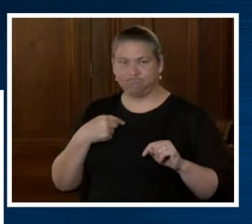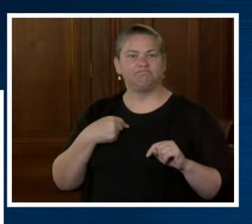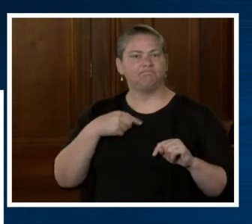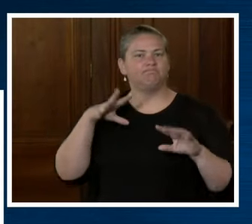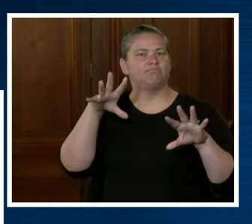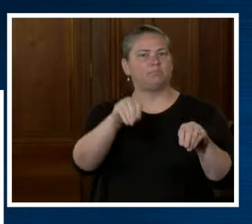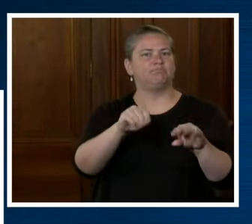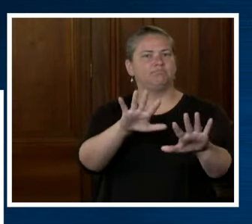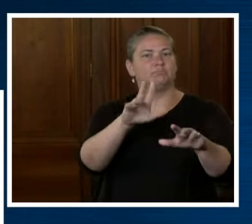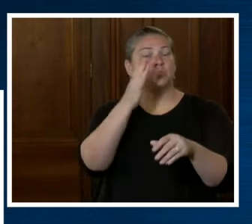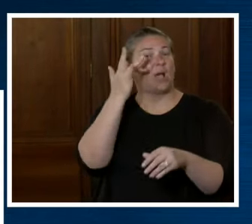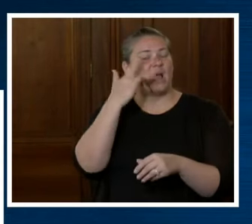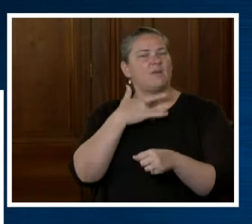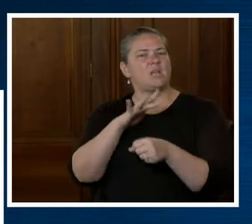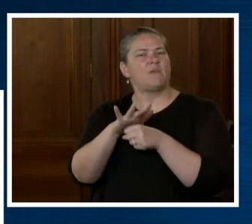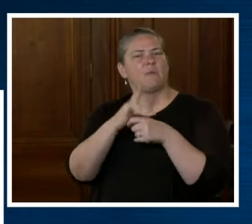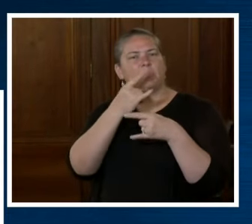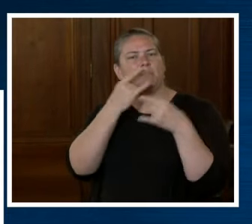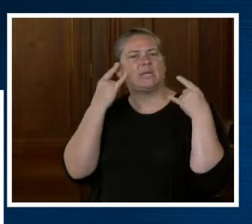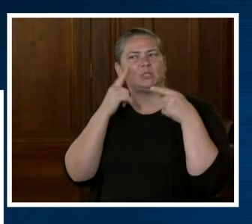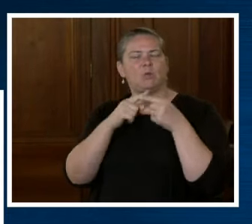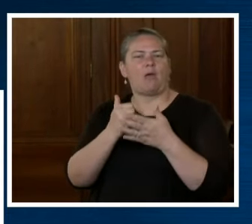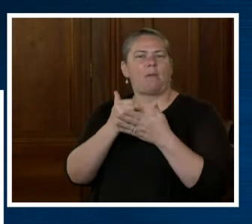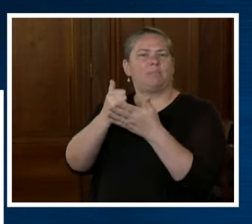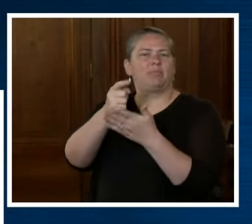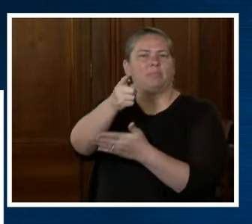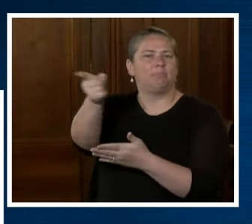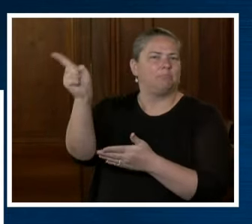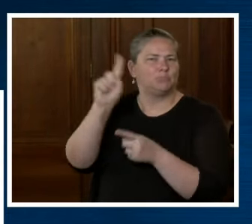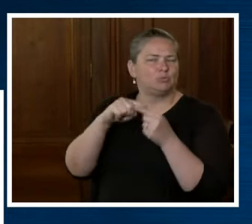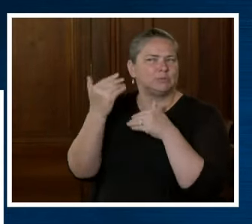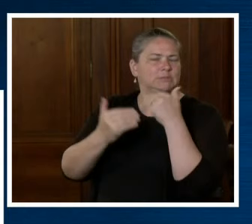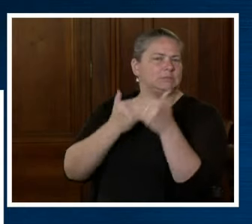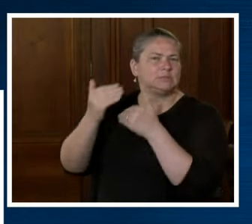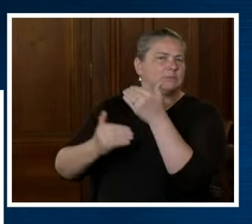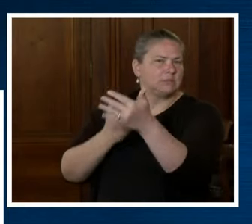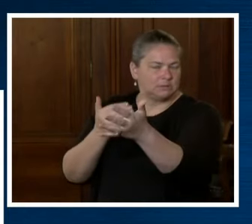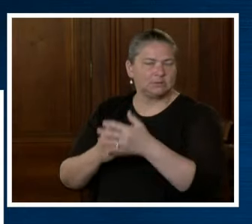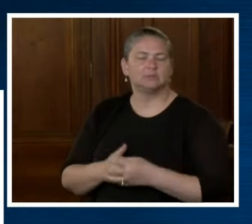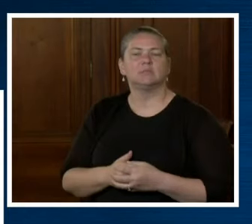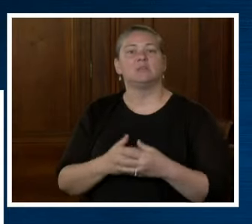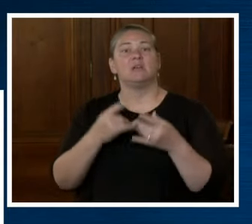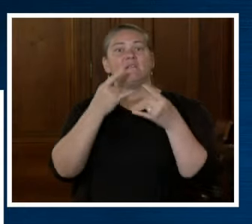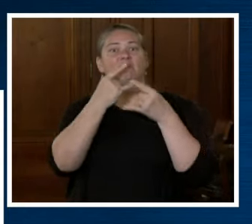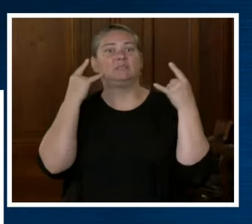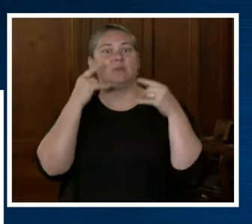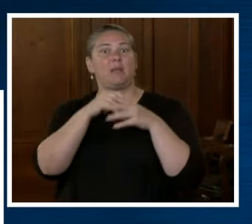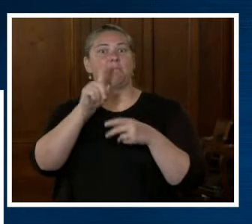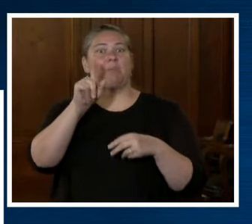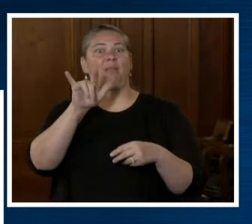LATER MODELING WE WERE STILL GOING TO LOSE 33,000 KENTUCKIANS. BECAUSE OF WHAT KENTUCKIANS HAVE